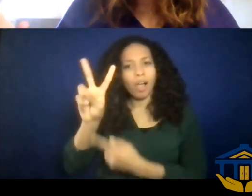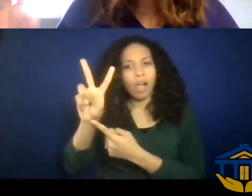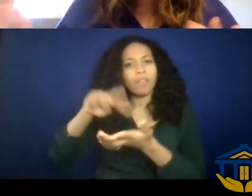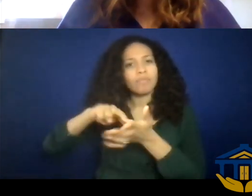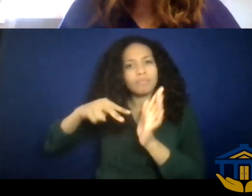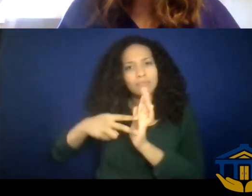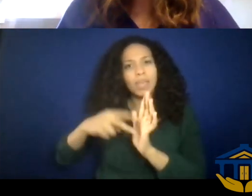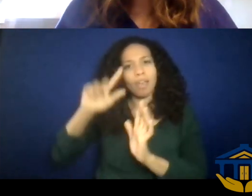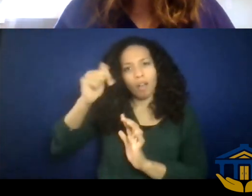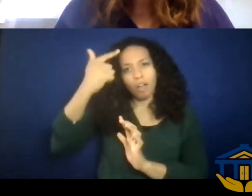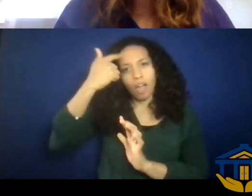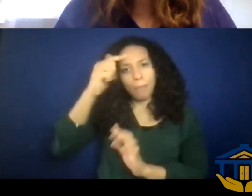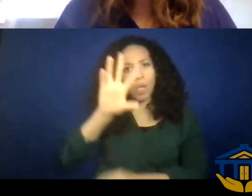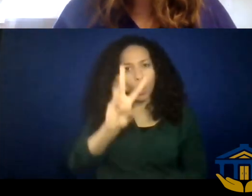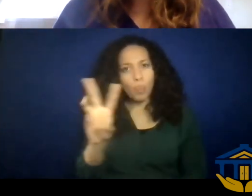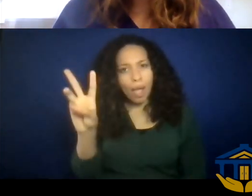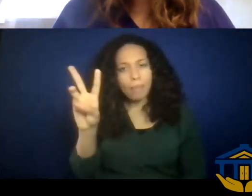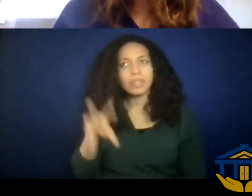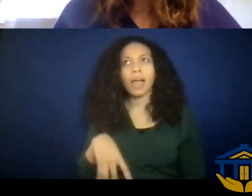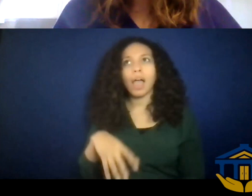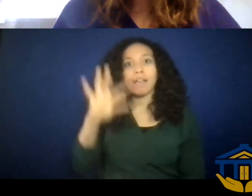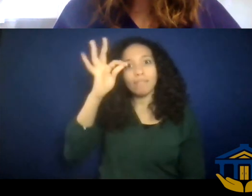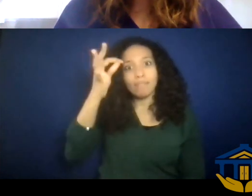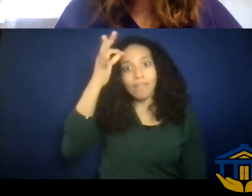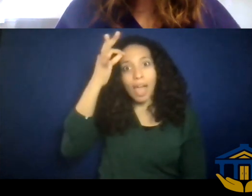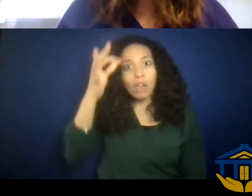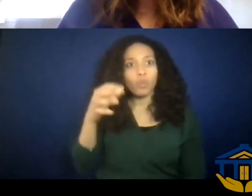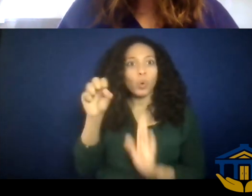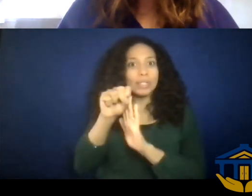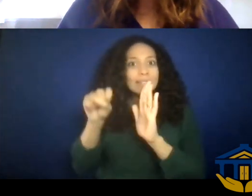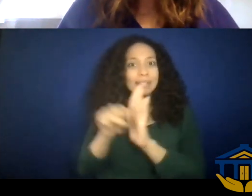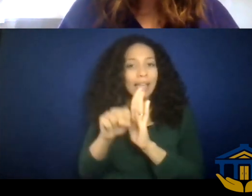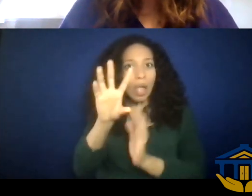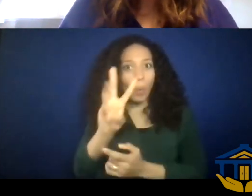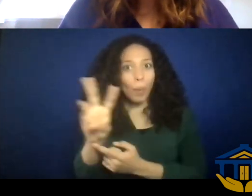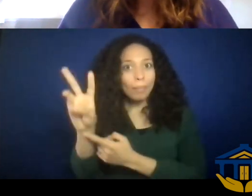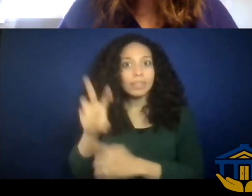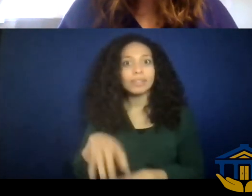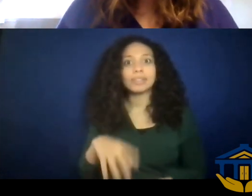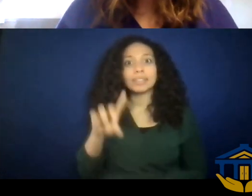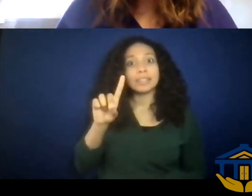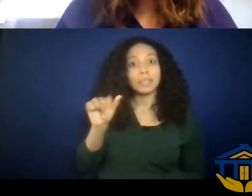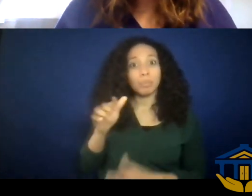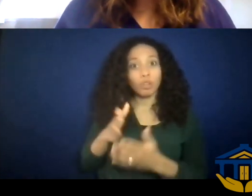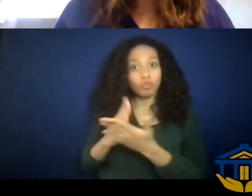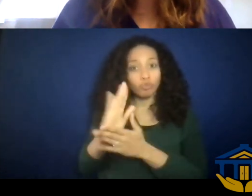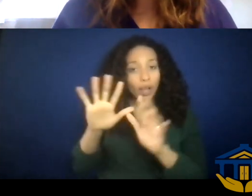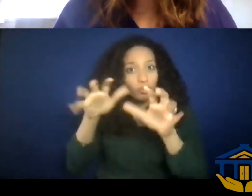in federal state level websites, disability rights groups, things that are professional